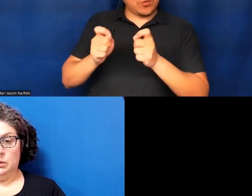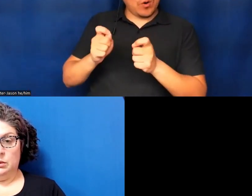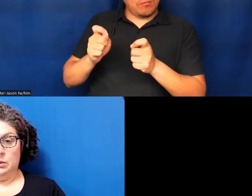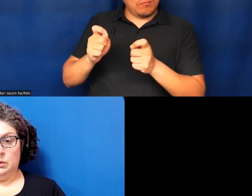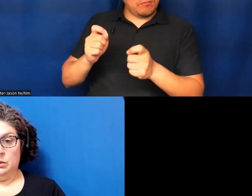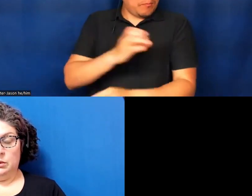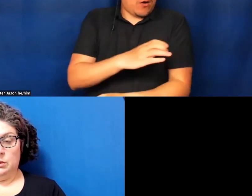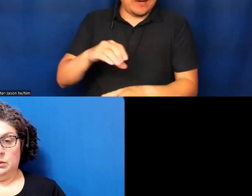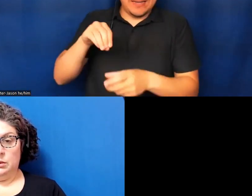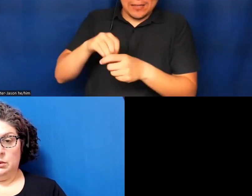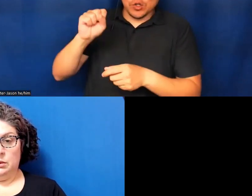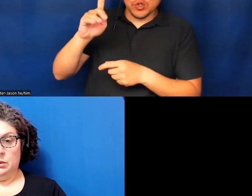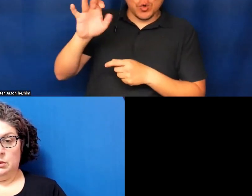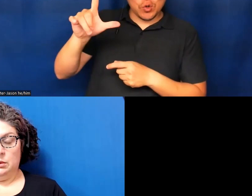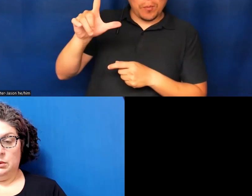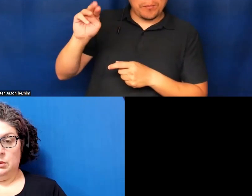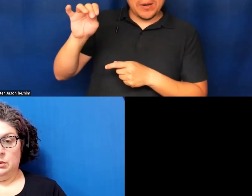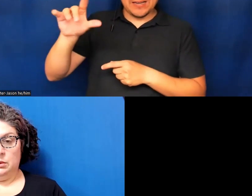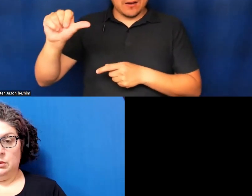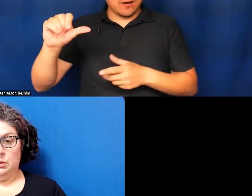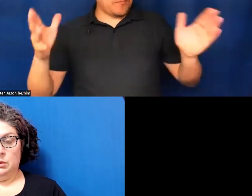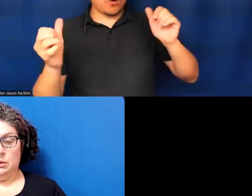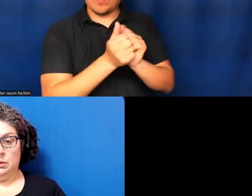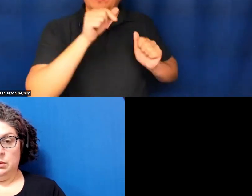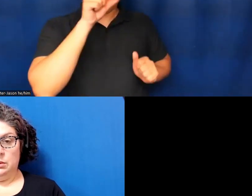media, first the other decision that's working its way up?